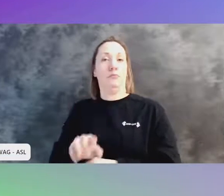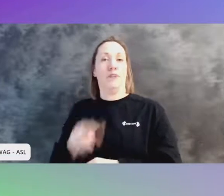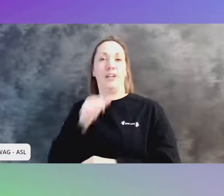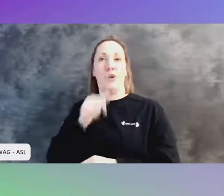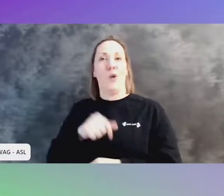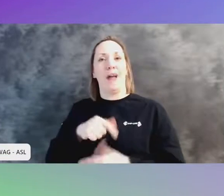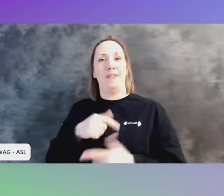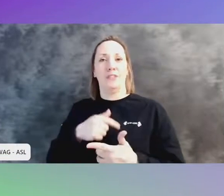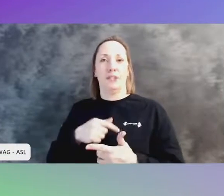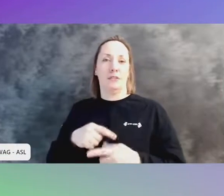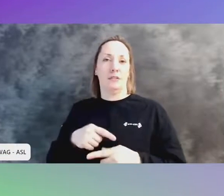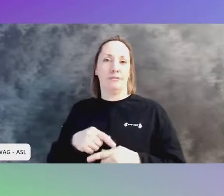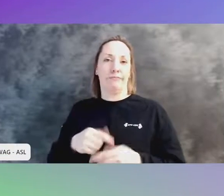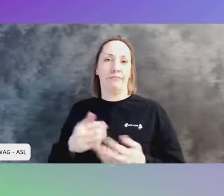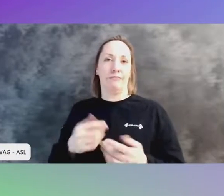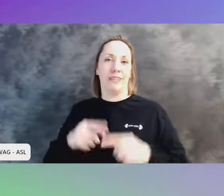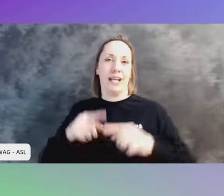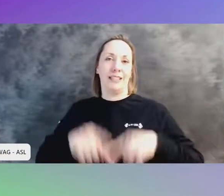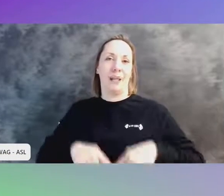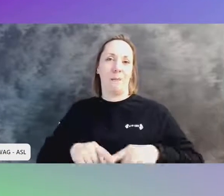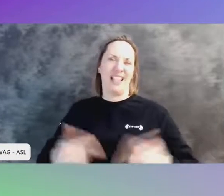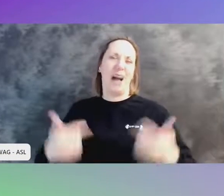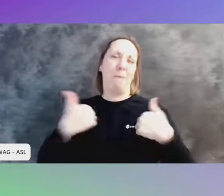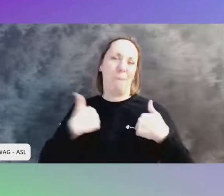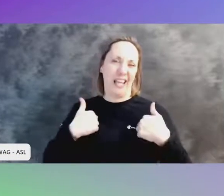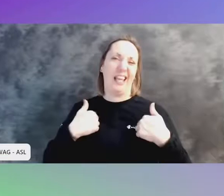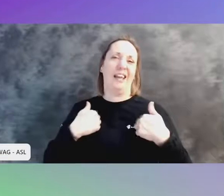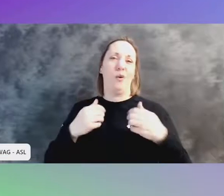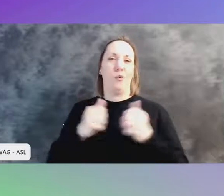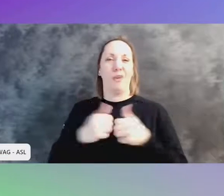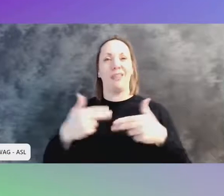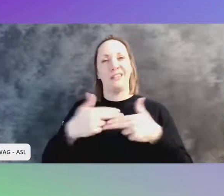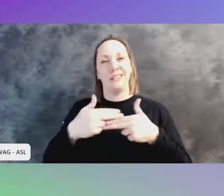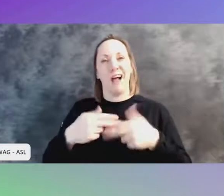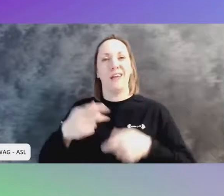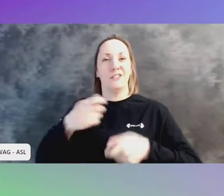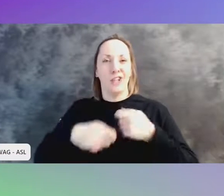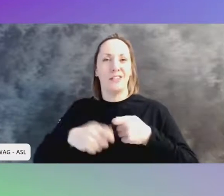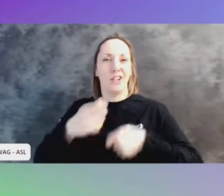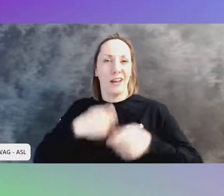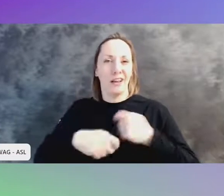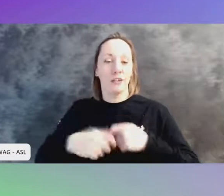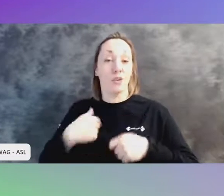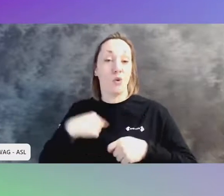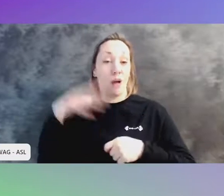to going on see what is here you will be able to have your own version of it. You will not changing